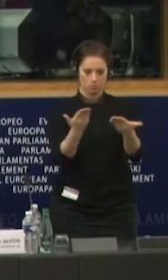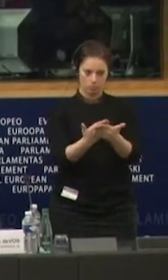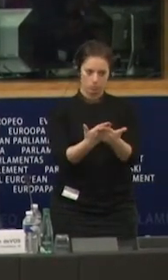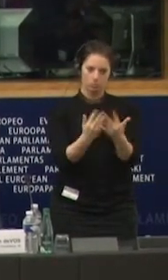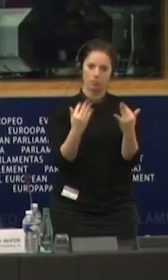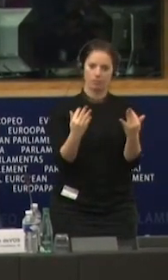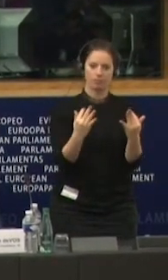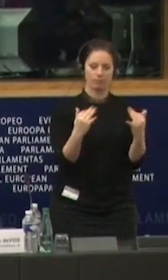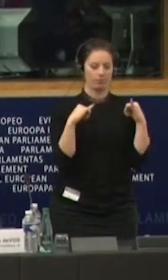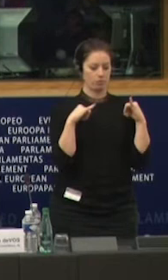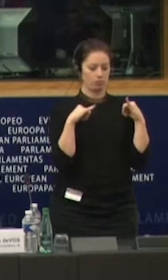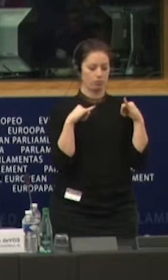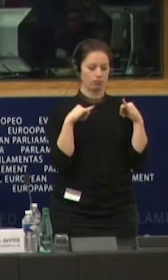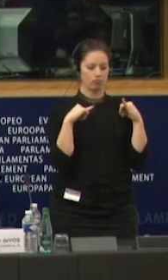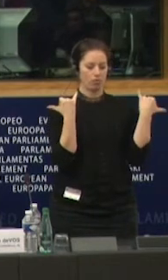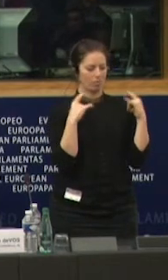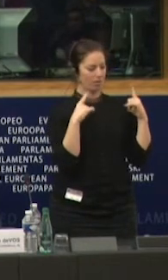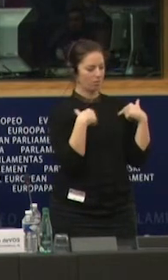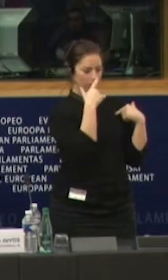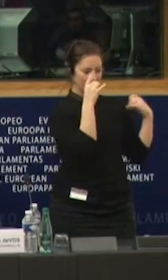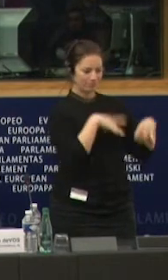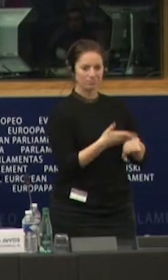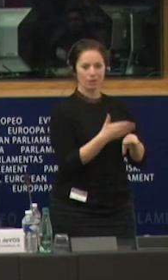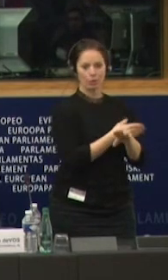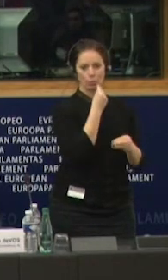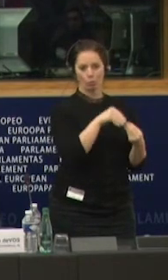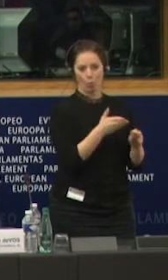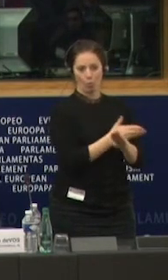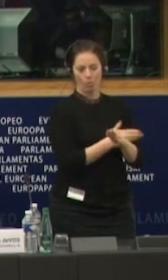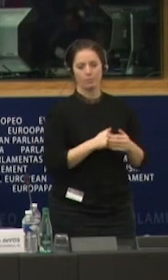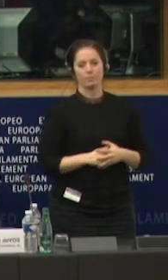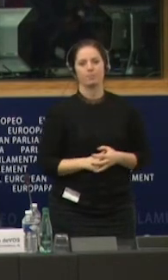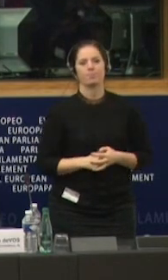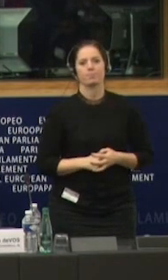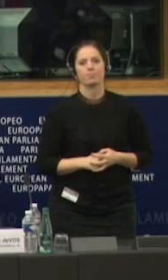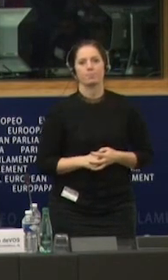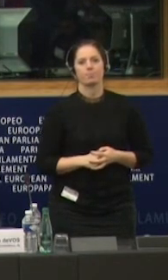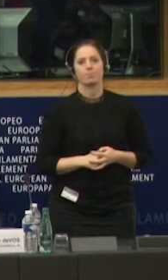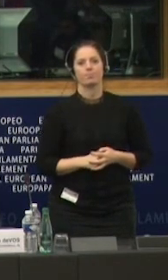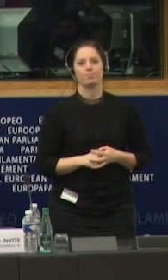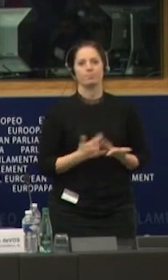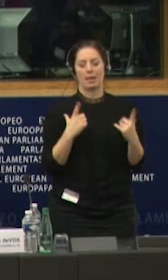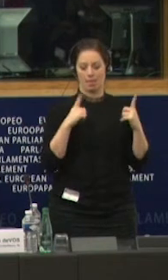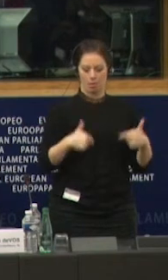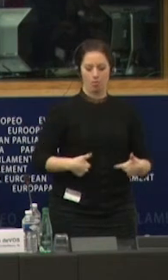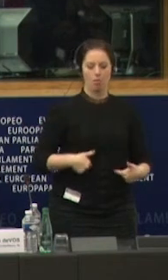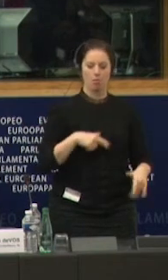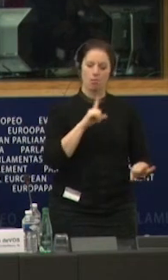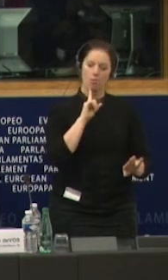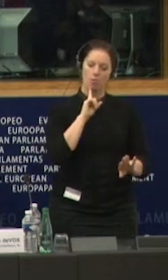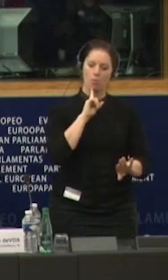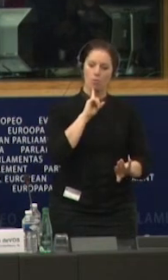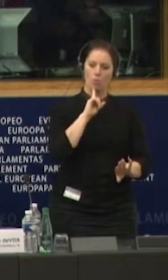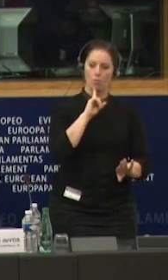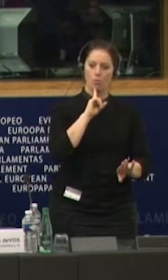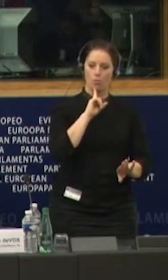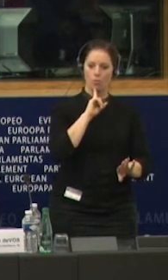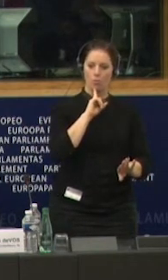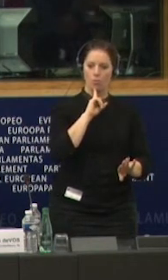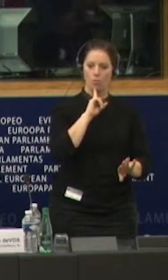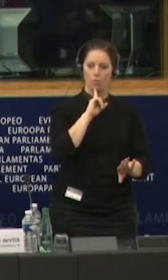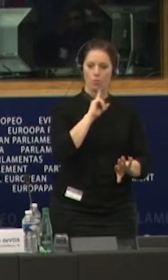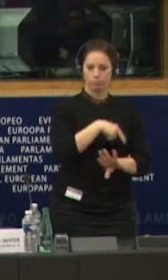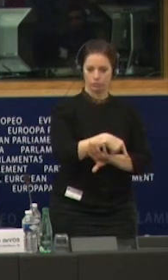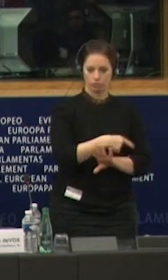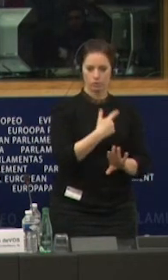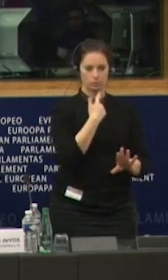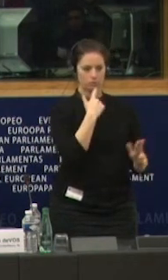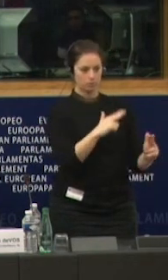People who have lower school qualifications. The situation in Austria isn't too bad. The rate is 7-8%. Interestingly, the number of people